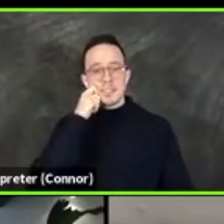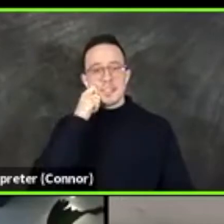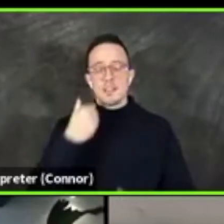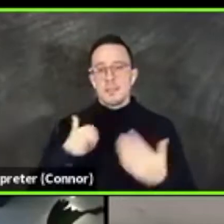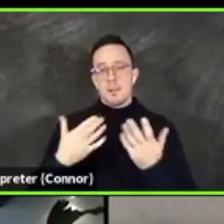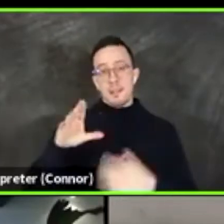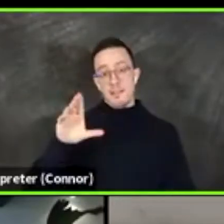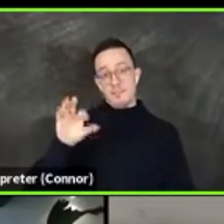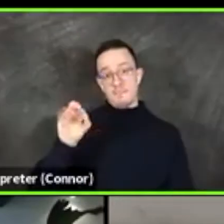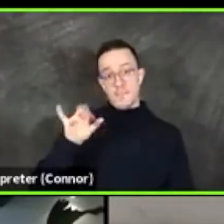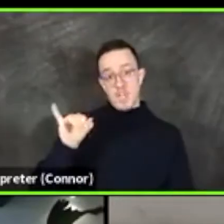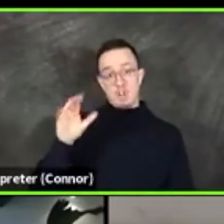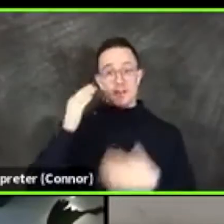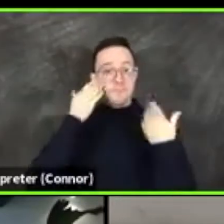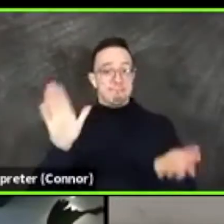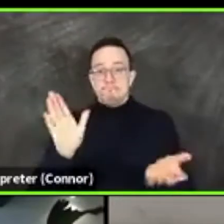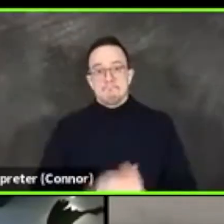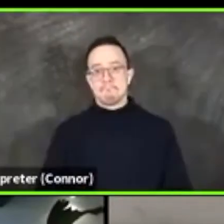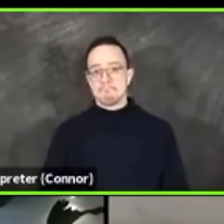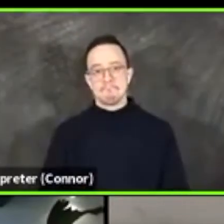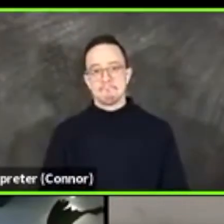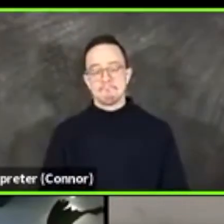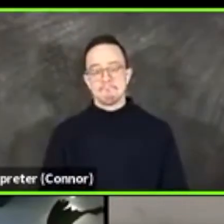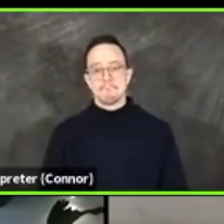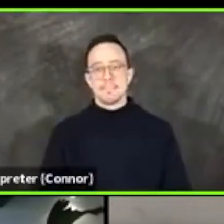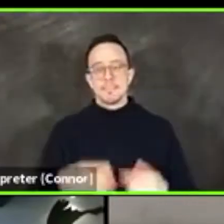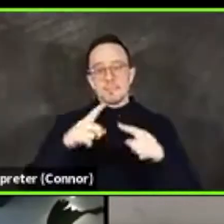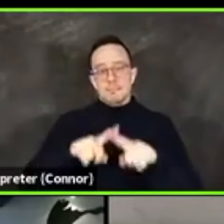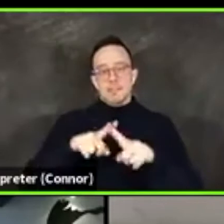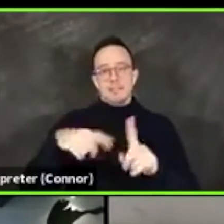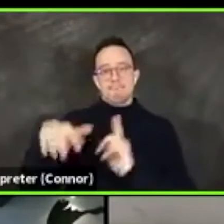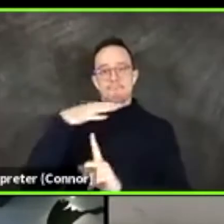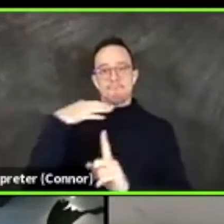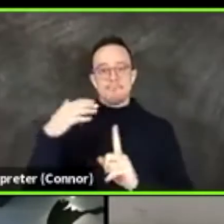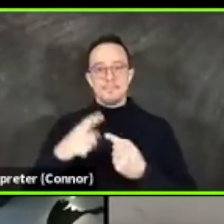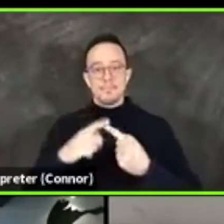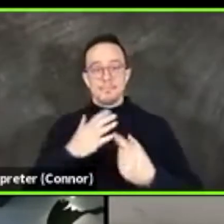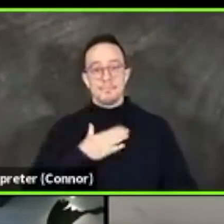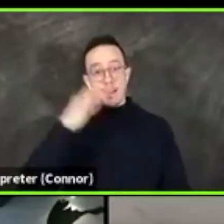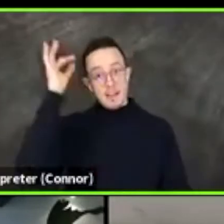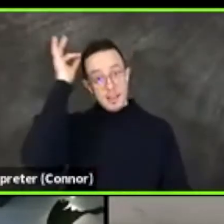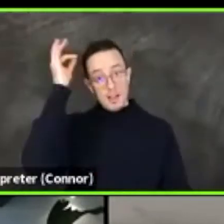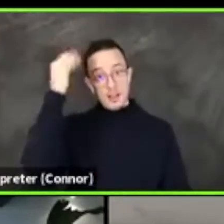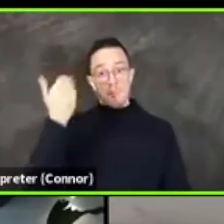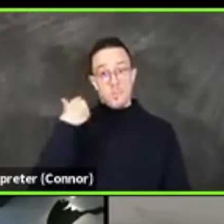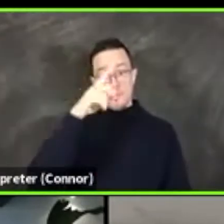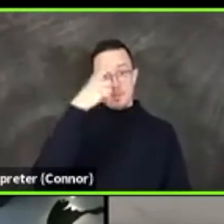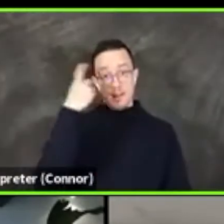DEPENDING ON THE CERTAIN CONDITIONS MY HAIR -- USED TO BE BLACK, NOW HAS STREAKS OF GRAY